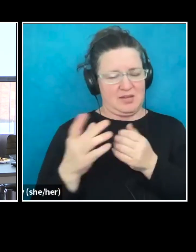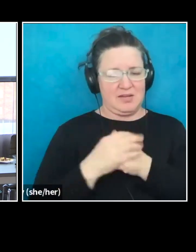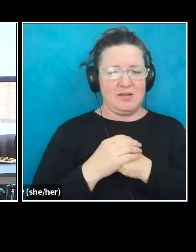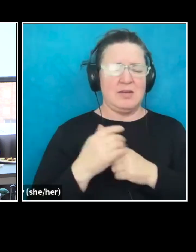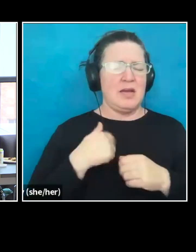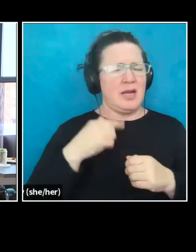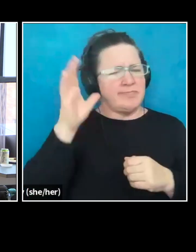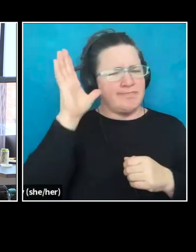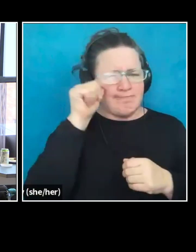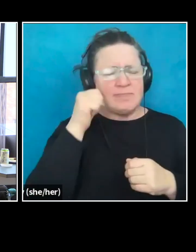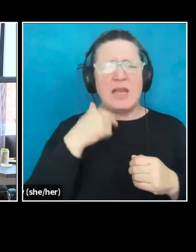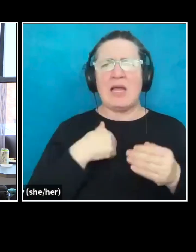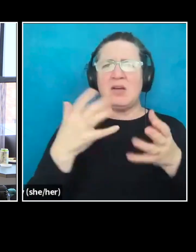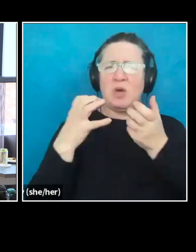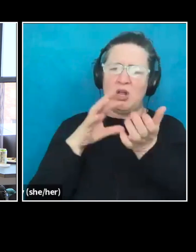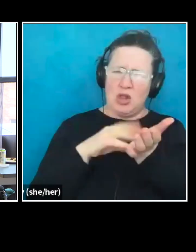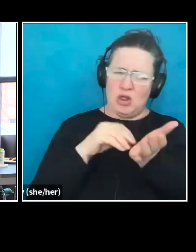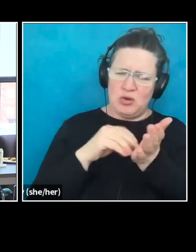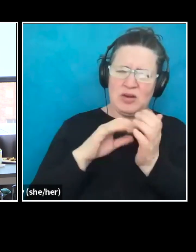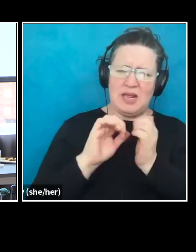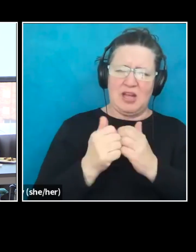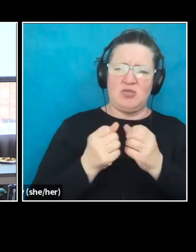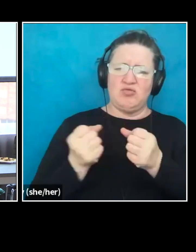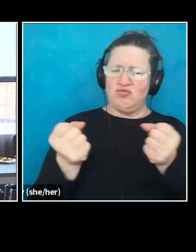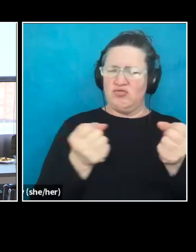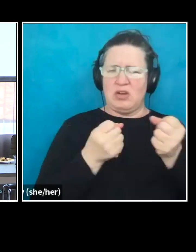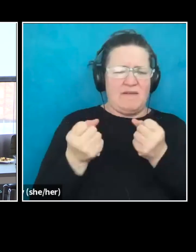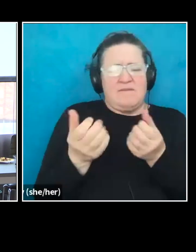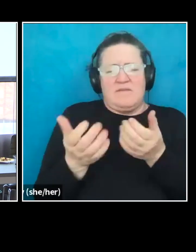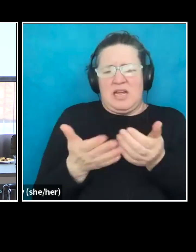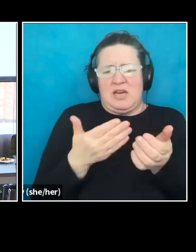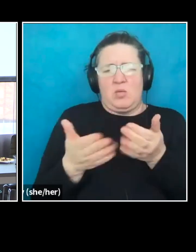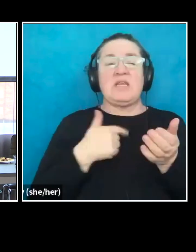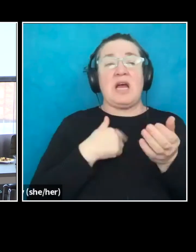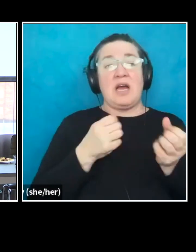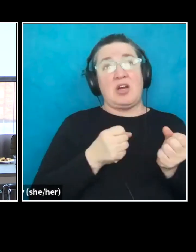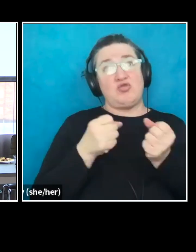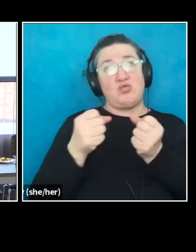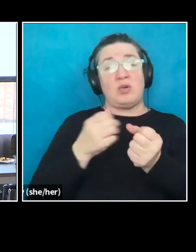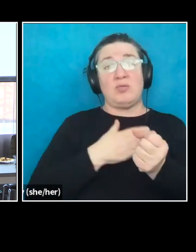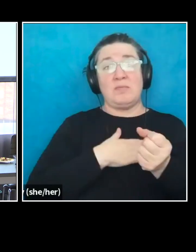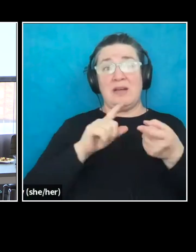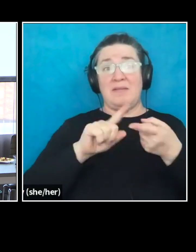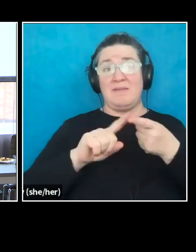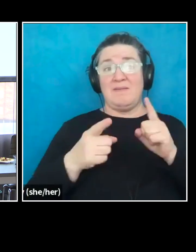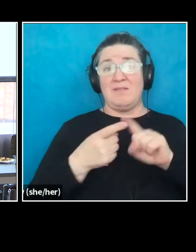learn how to drive anyway. Um, I drove my friend's car up a tree in a parking lot at Evergreen State